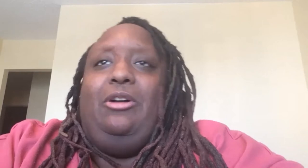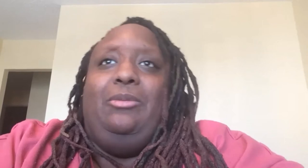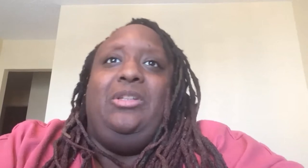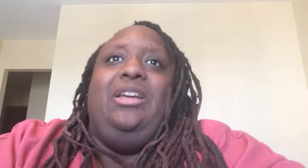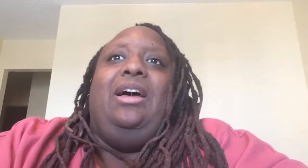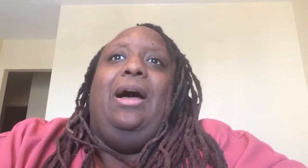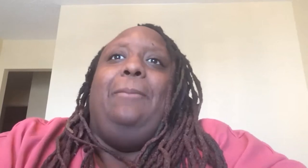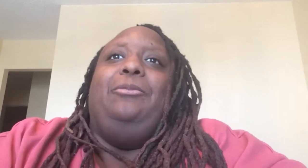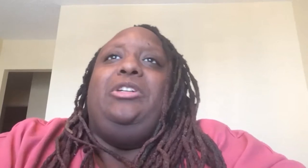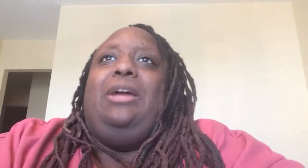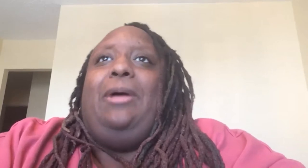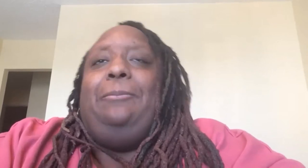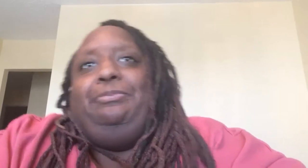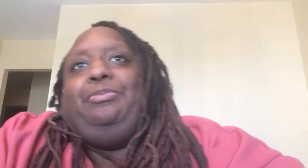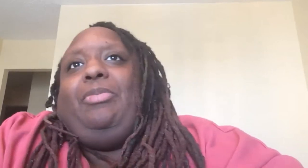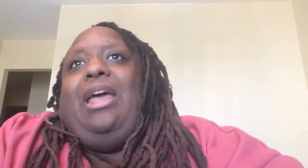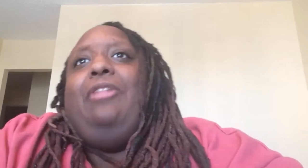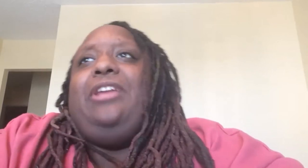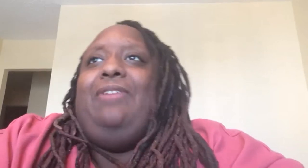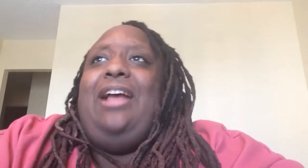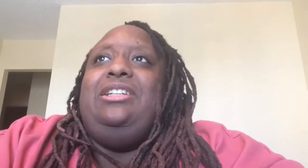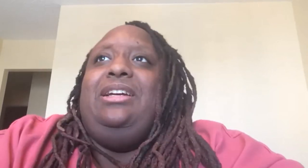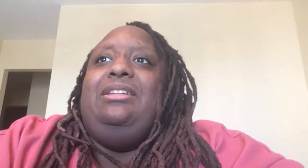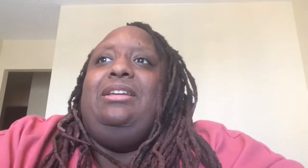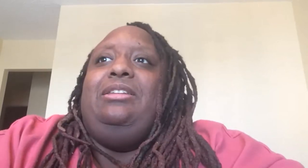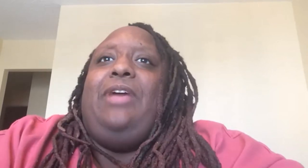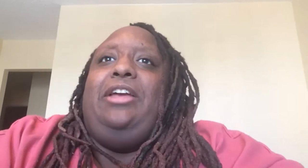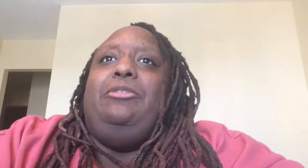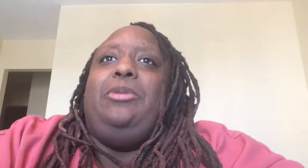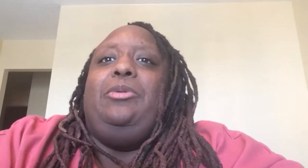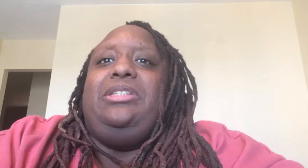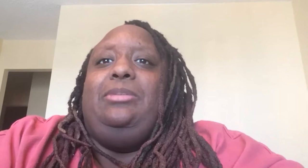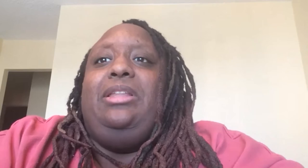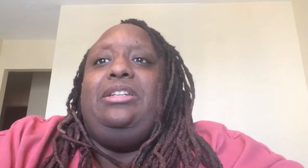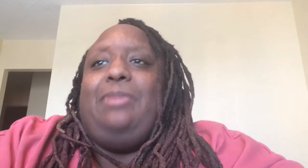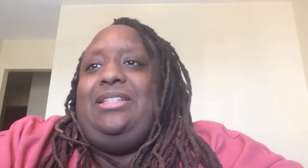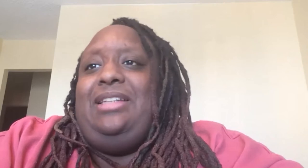We’re talking about health care rationing and the value of people with disabilities by society.